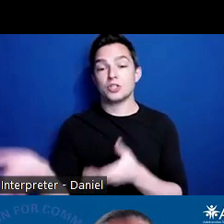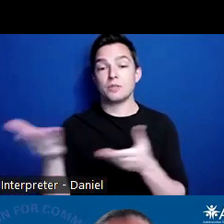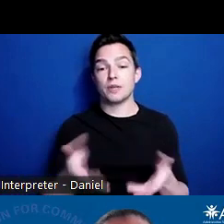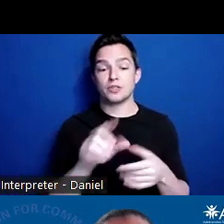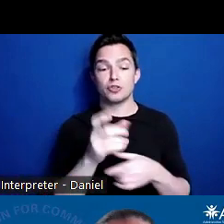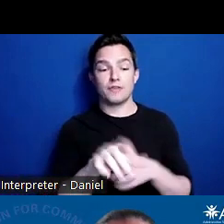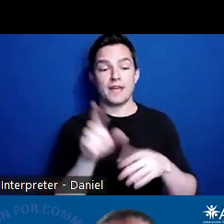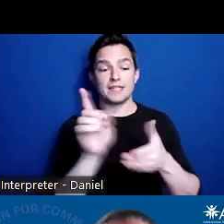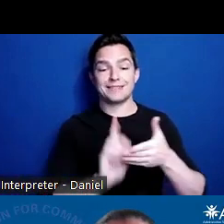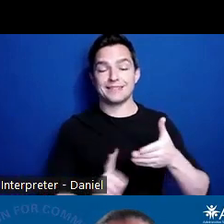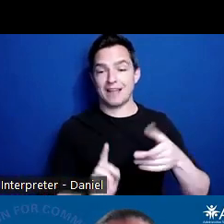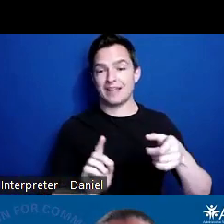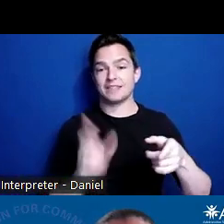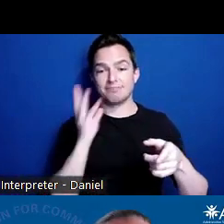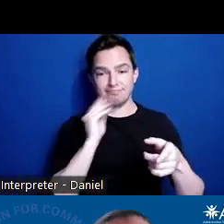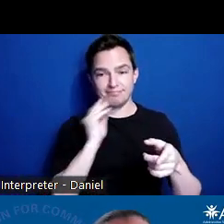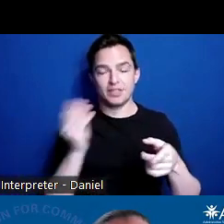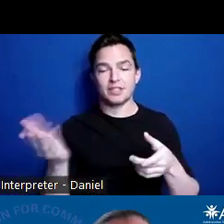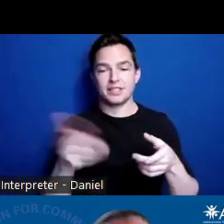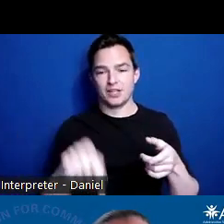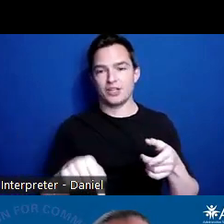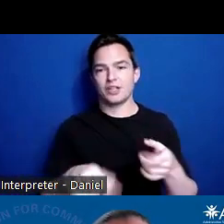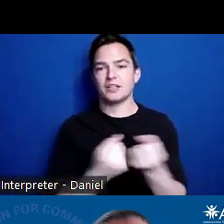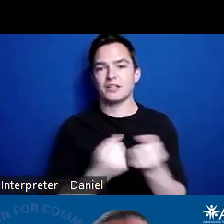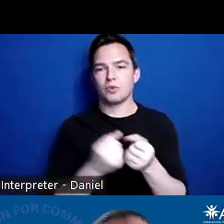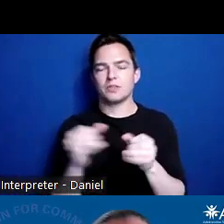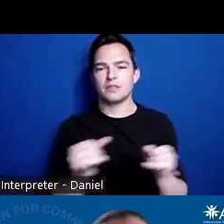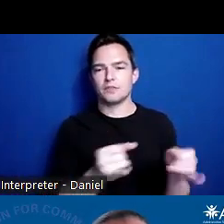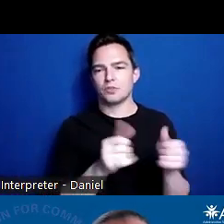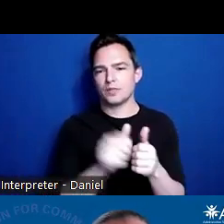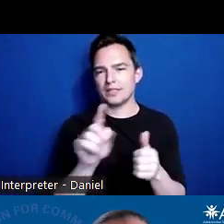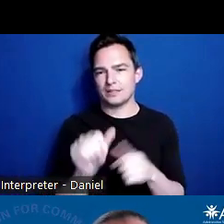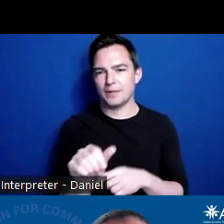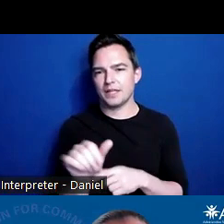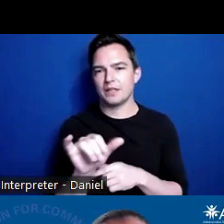well as extensive knowledge of programs supporting individuals with disabilities, including Medicaid,